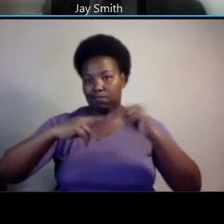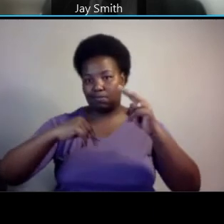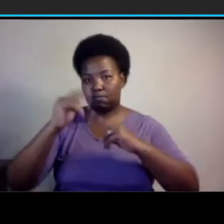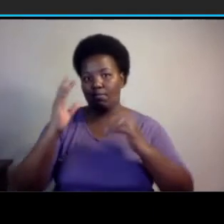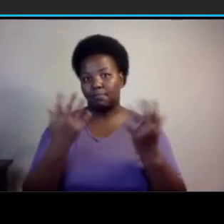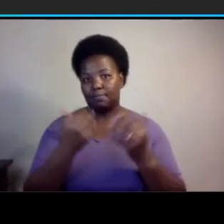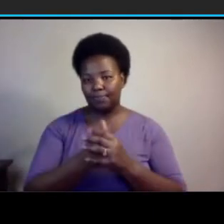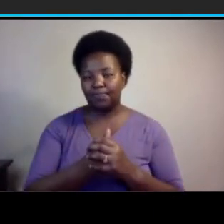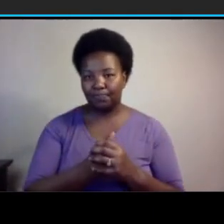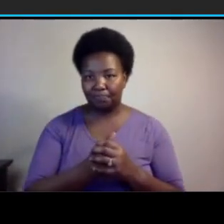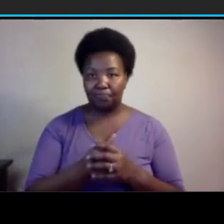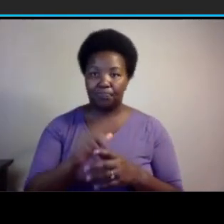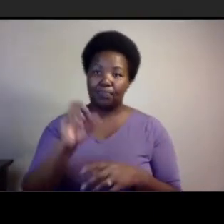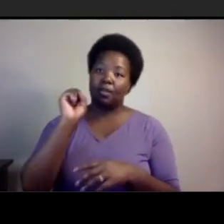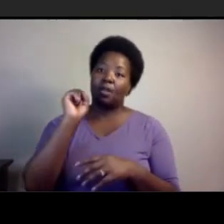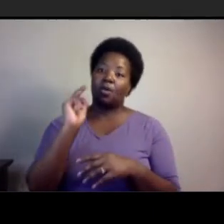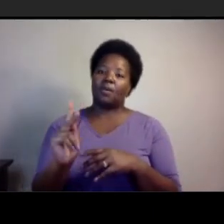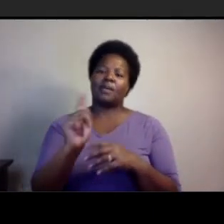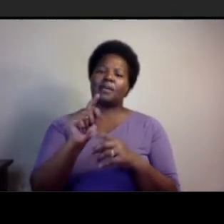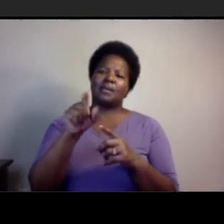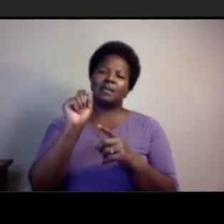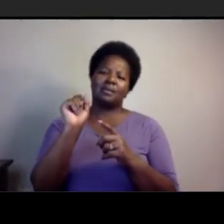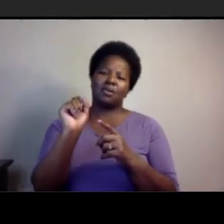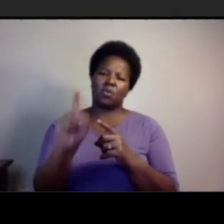all right this question pertains to the